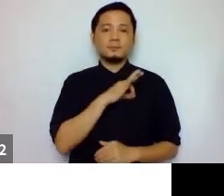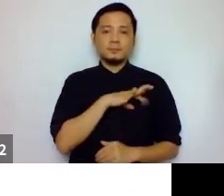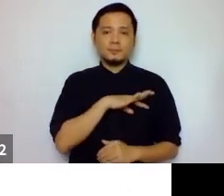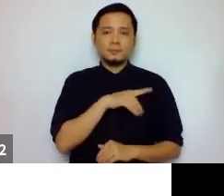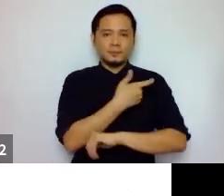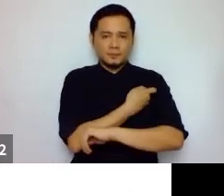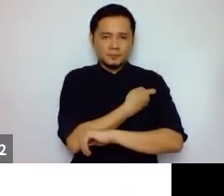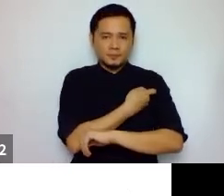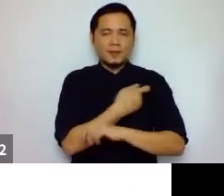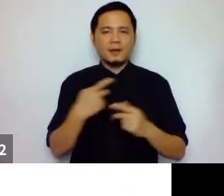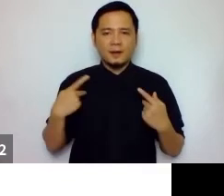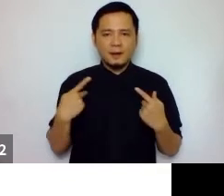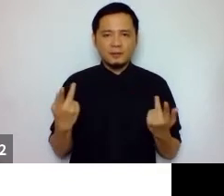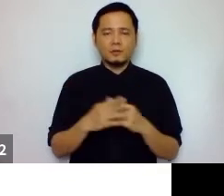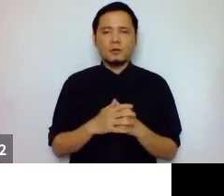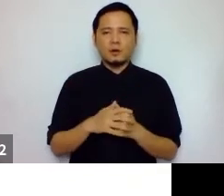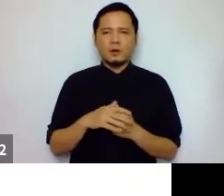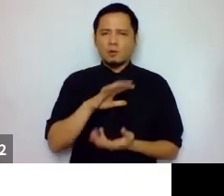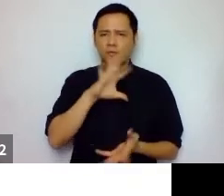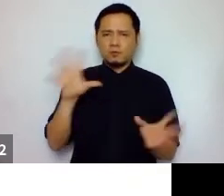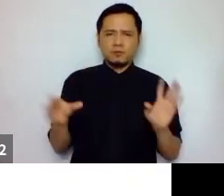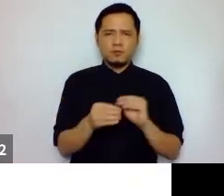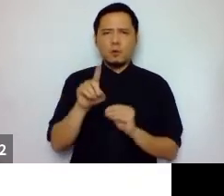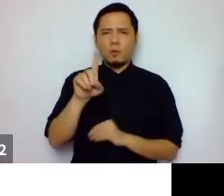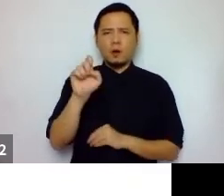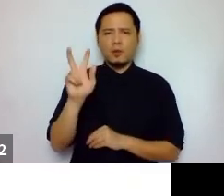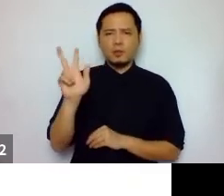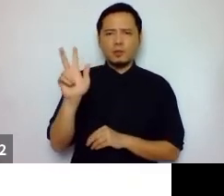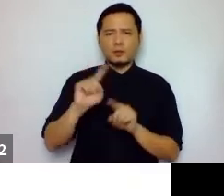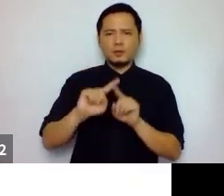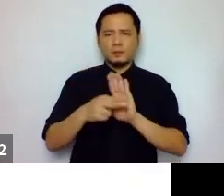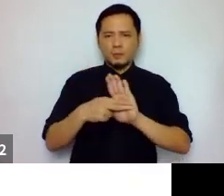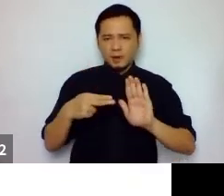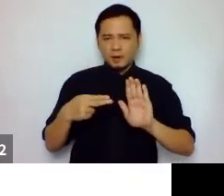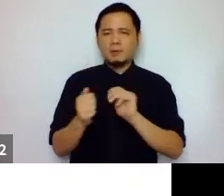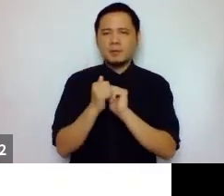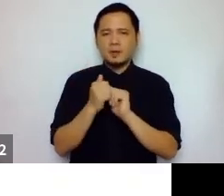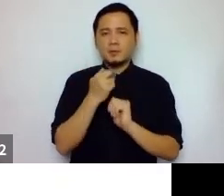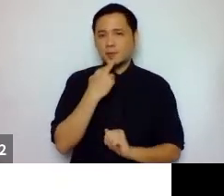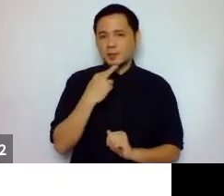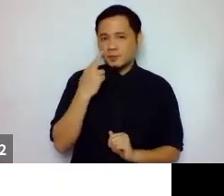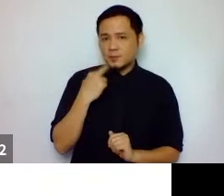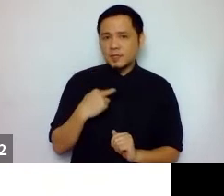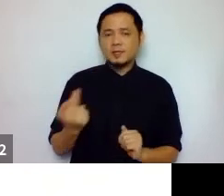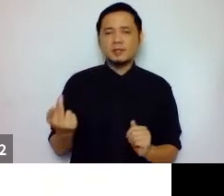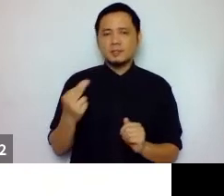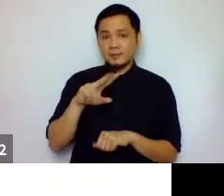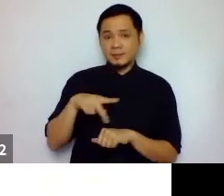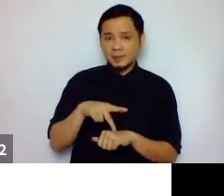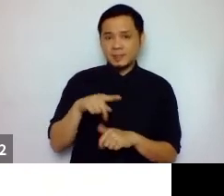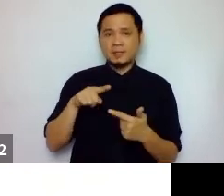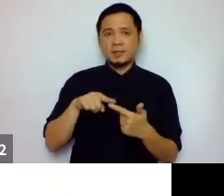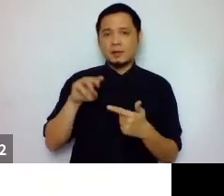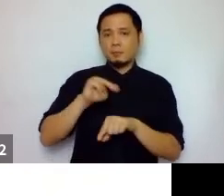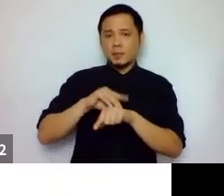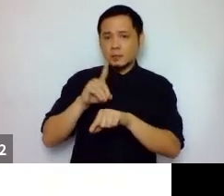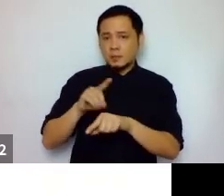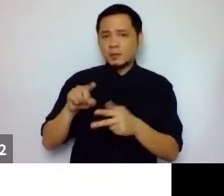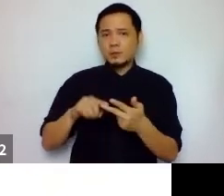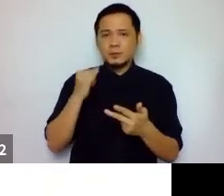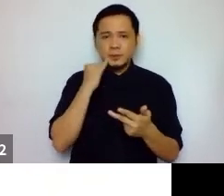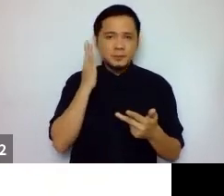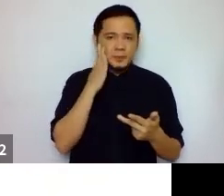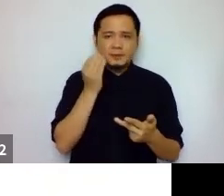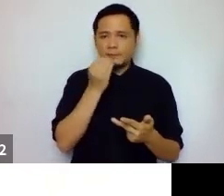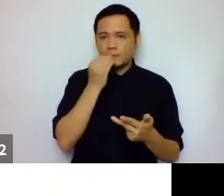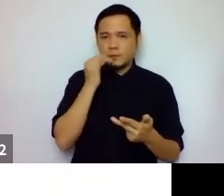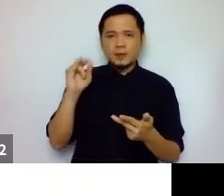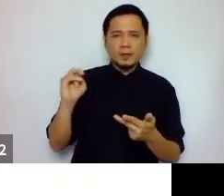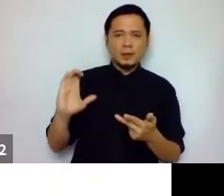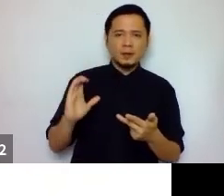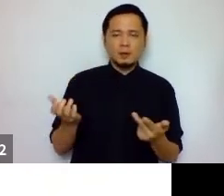Here we have over 130 brands from different restaurants of Resto Ph together with McDonalds and Jollibee Food Corporation and we want to say thank you.